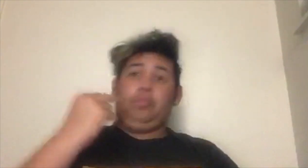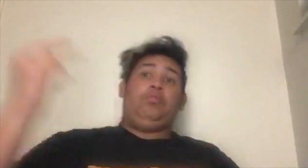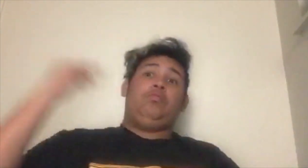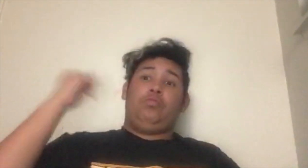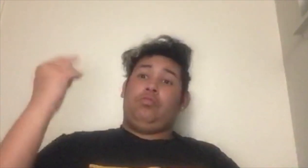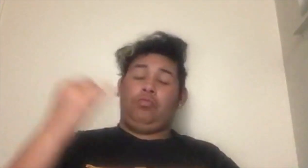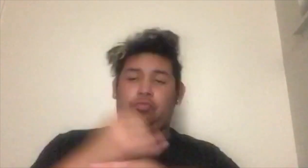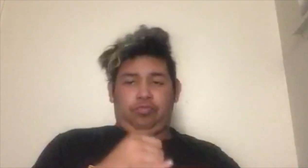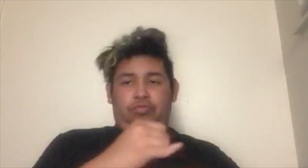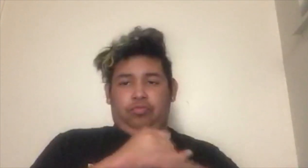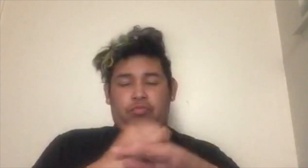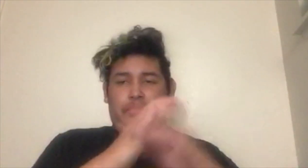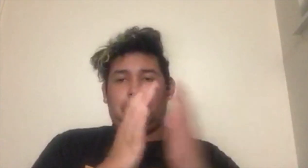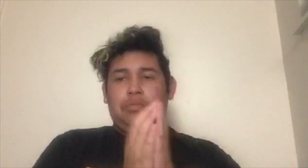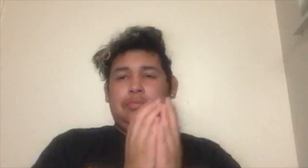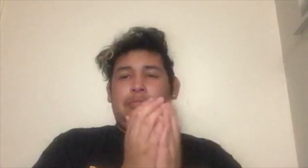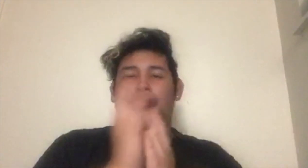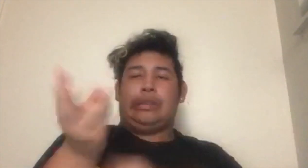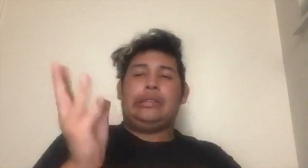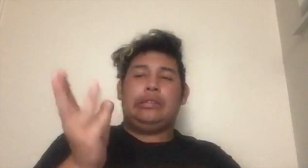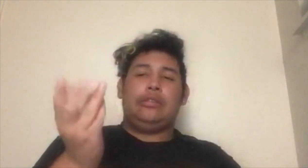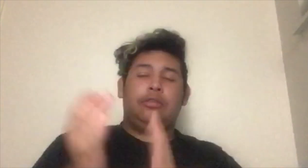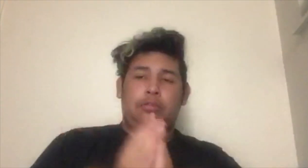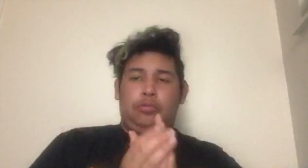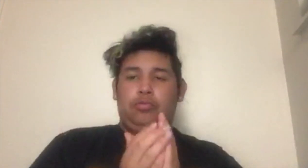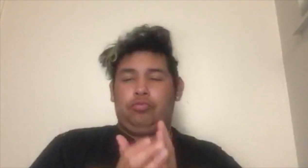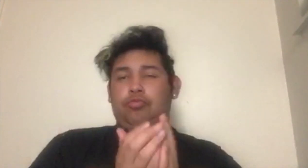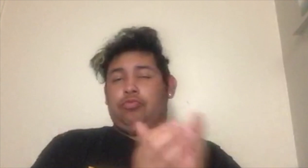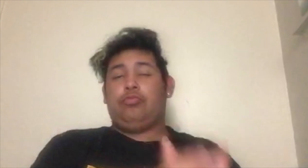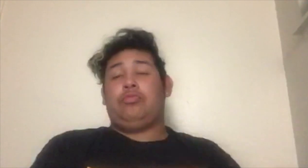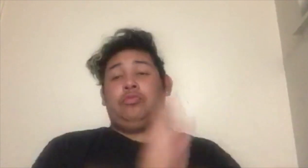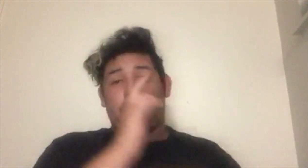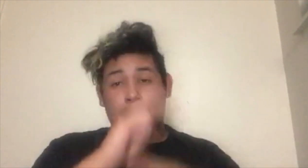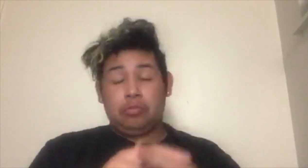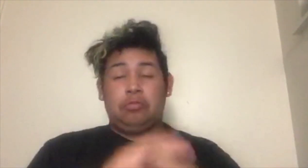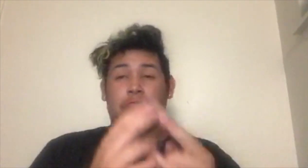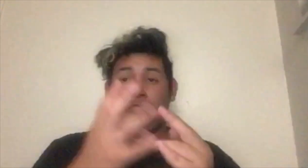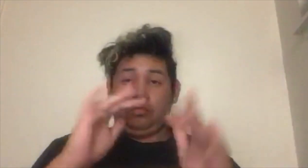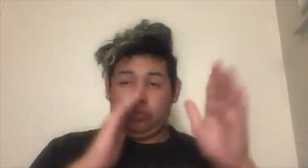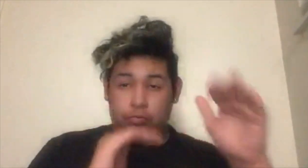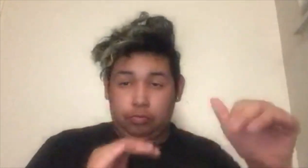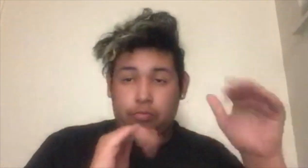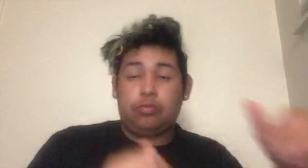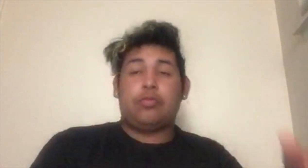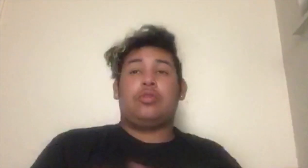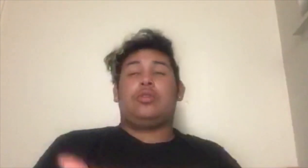Kelly Allen was the best trip that's the best memory I have that six grade boat trip. It was a lot of fun.